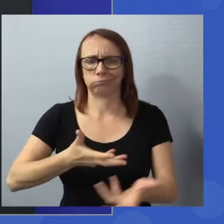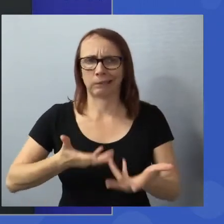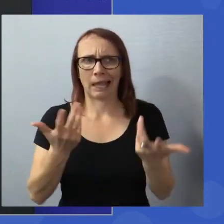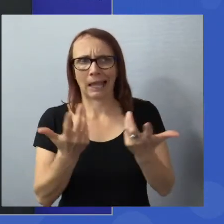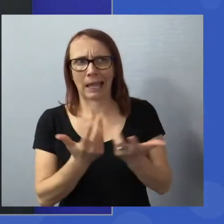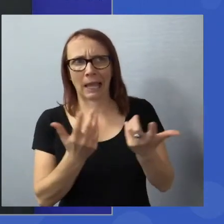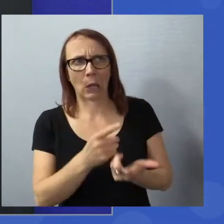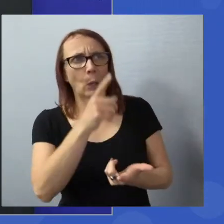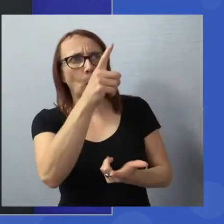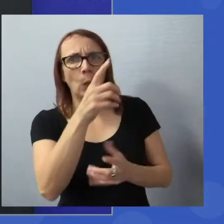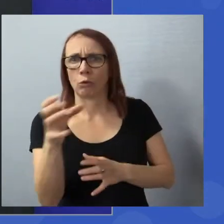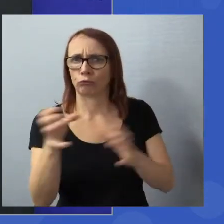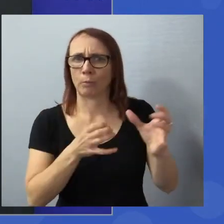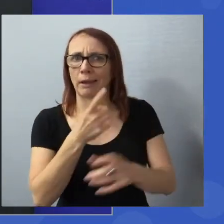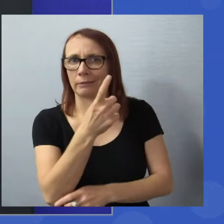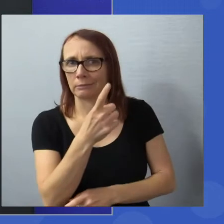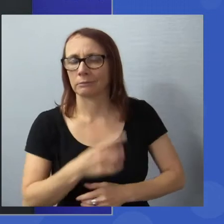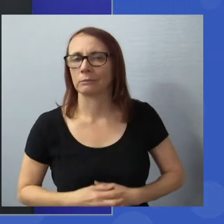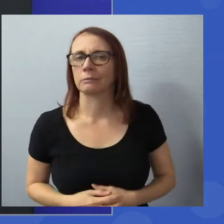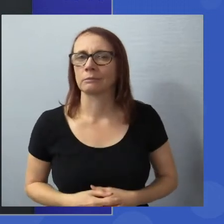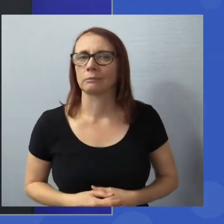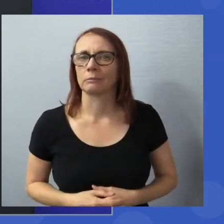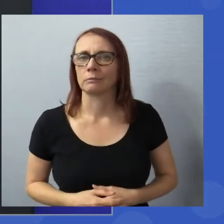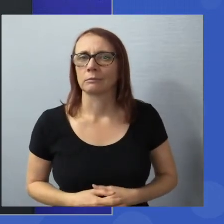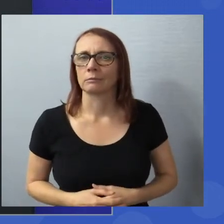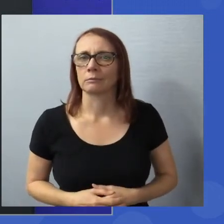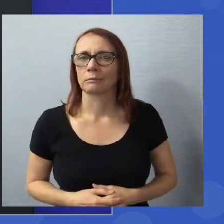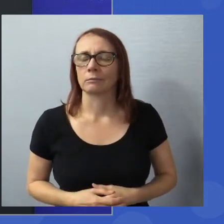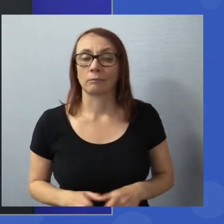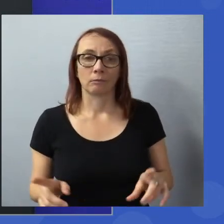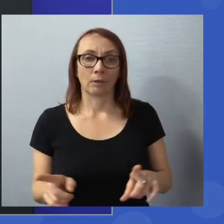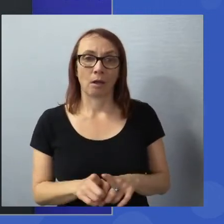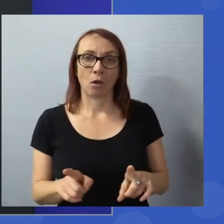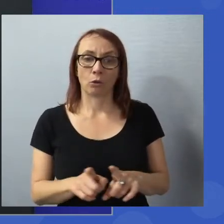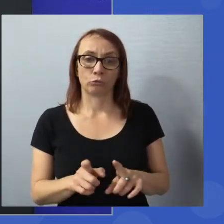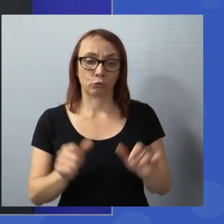rise above them another thing is that effective change needs cooperation okay